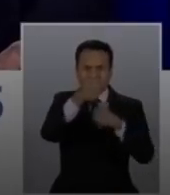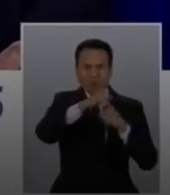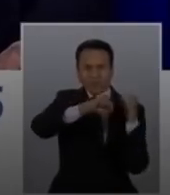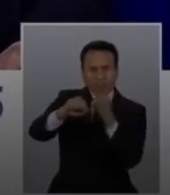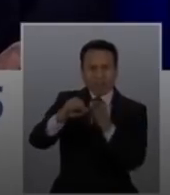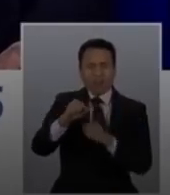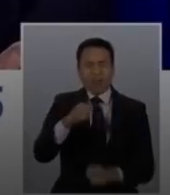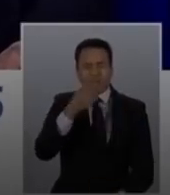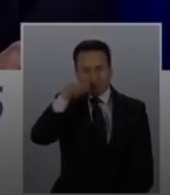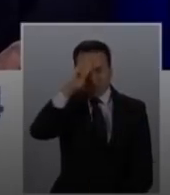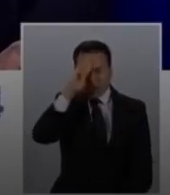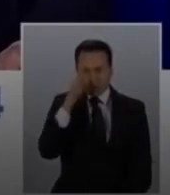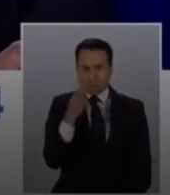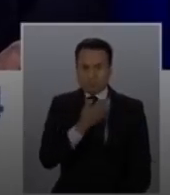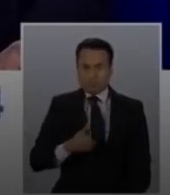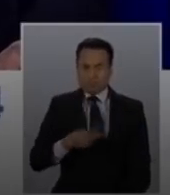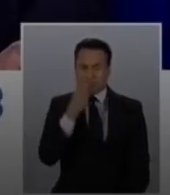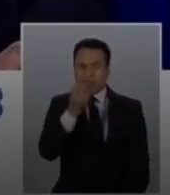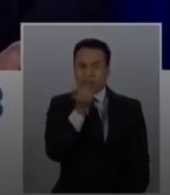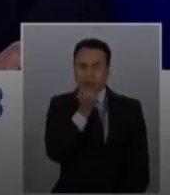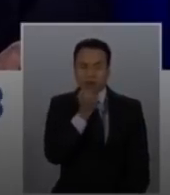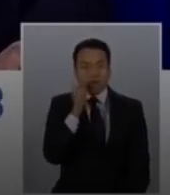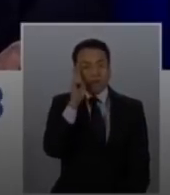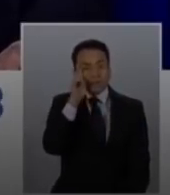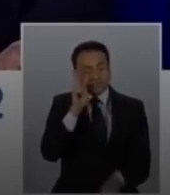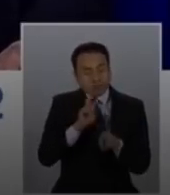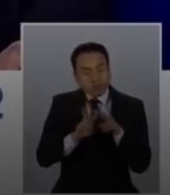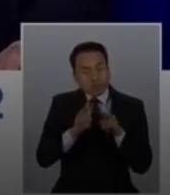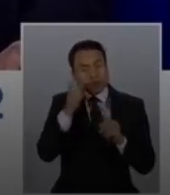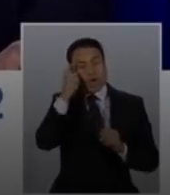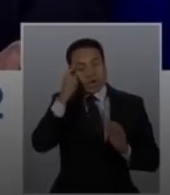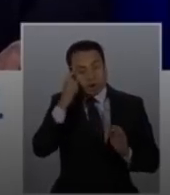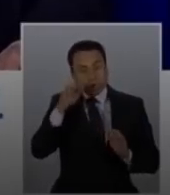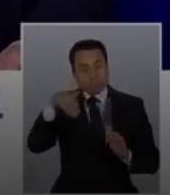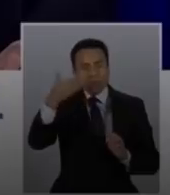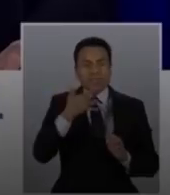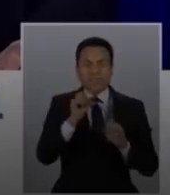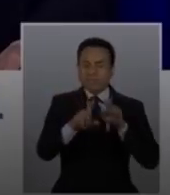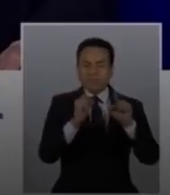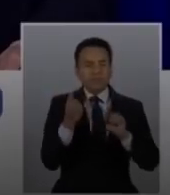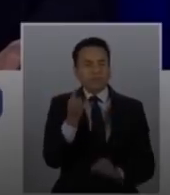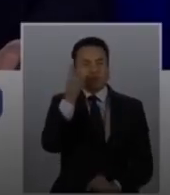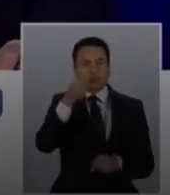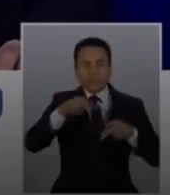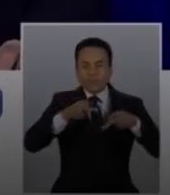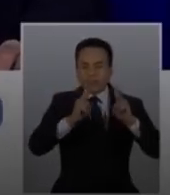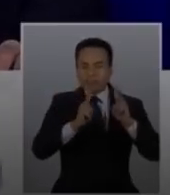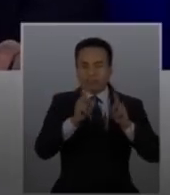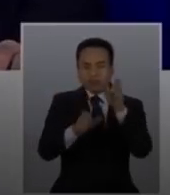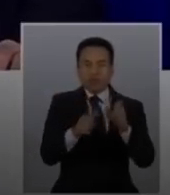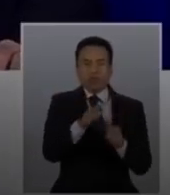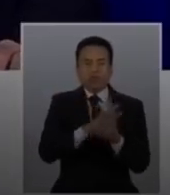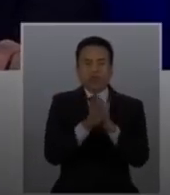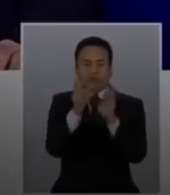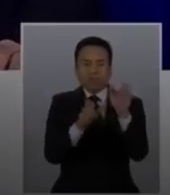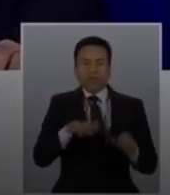I think that is a mistake and I hope that they reflect on it because we should always defend the right of all peoples to protest.